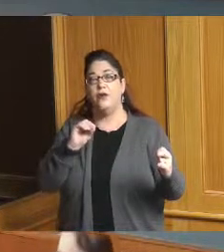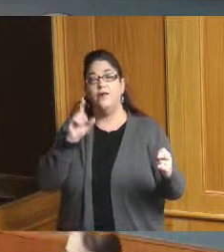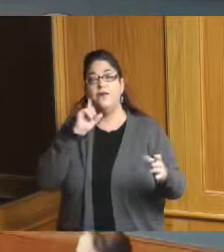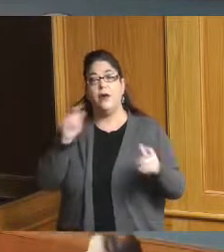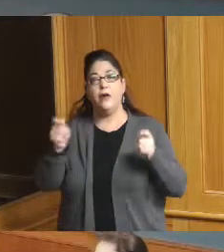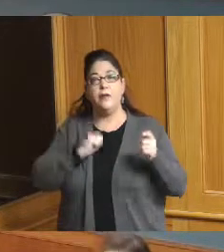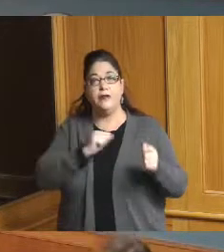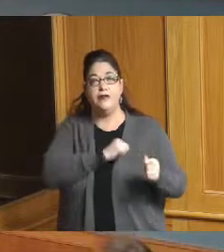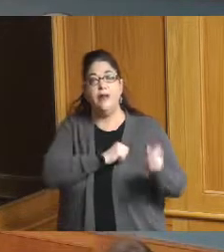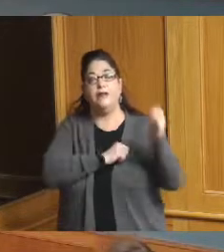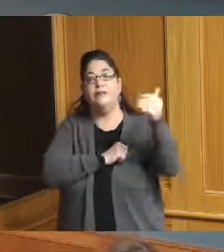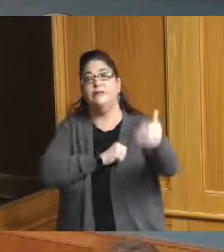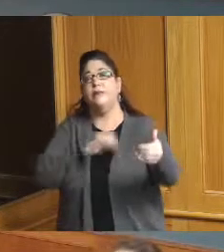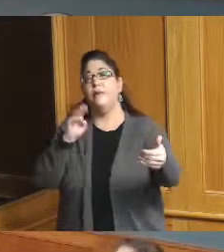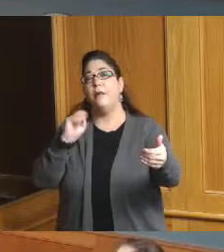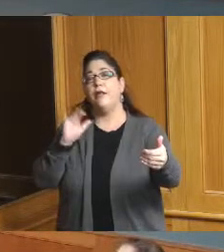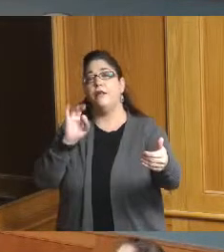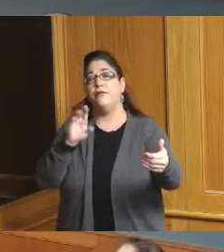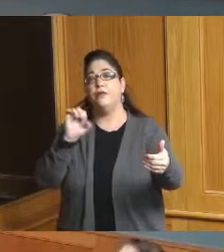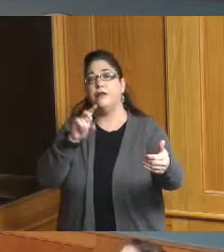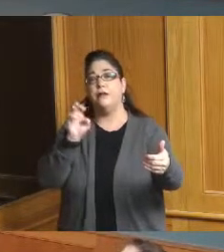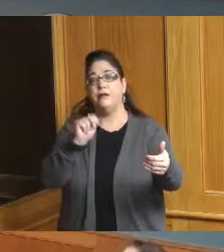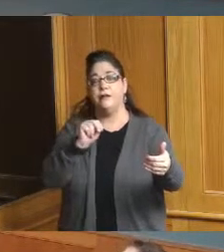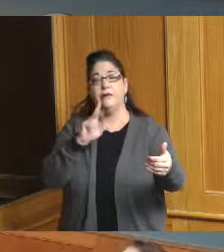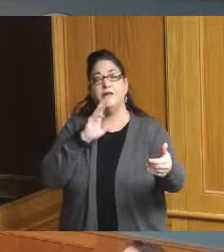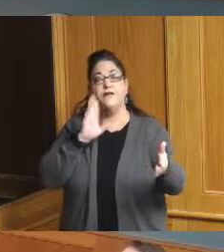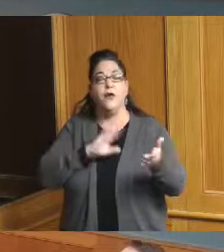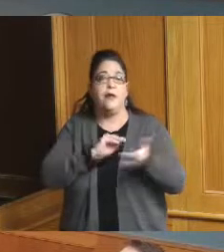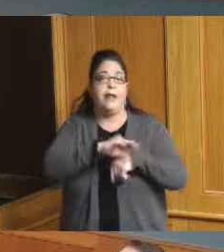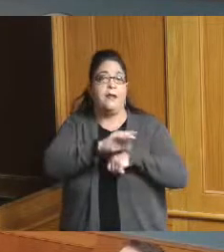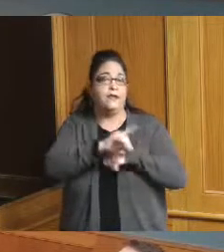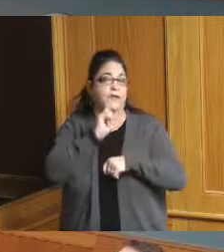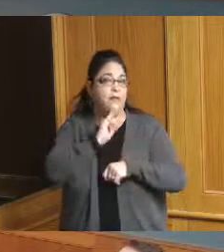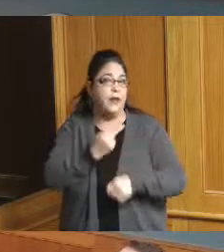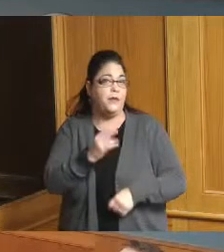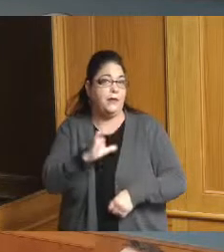thank you so much and I'm Stephanie semero dumas President of the hamlet county board of